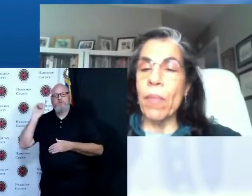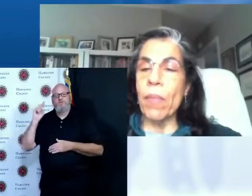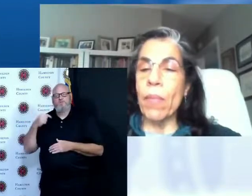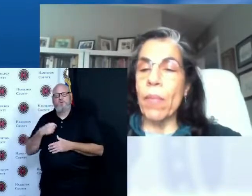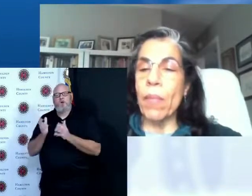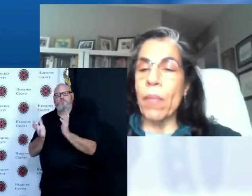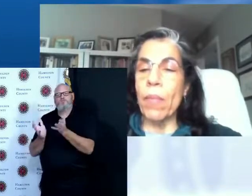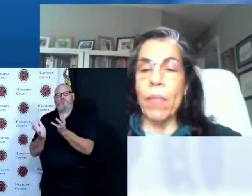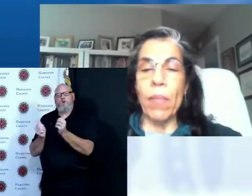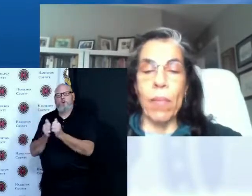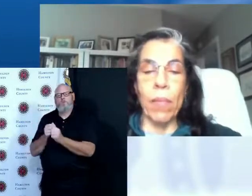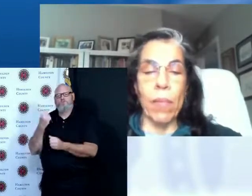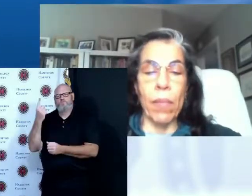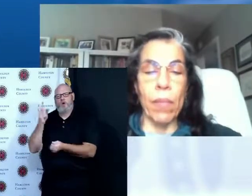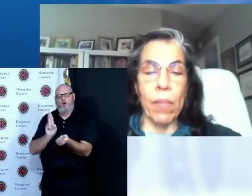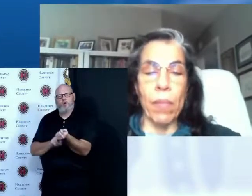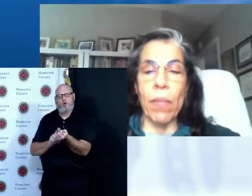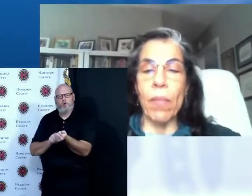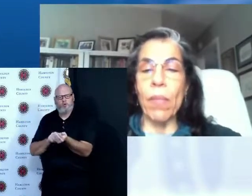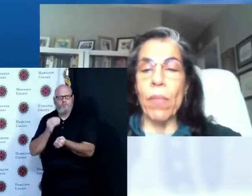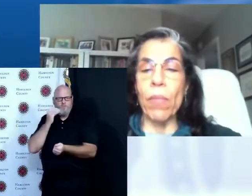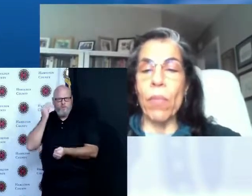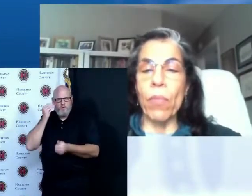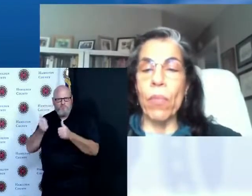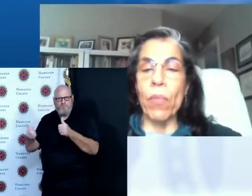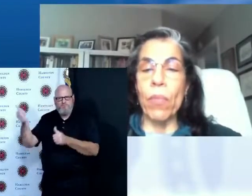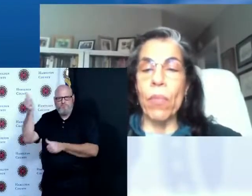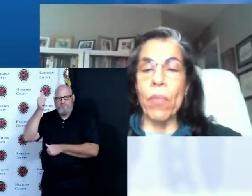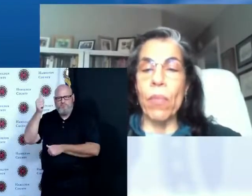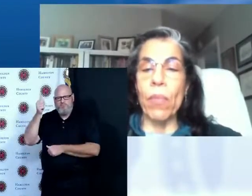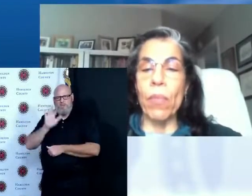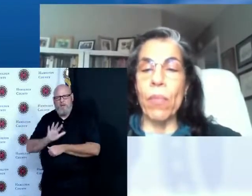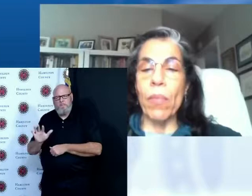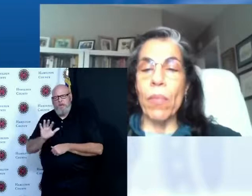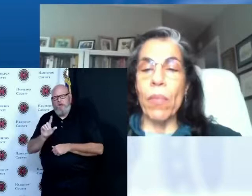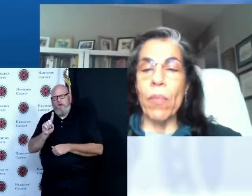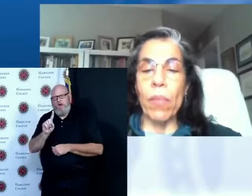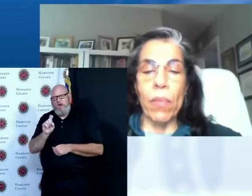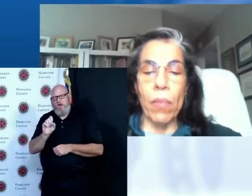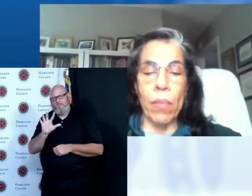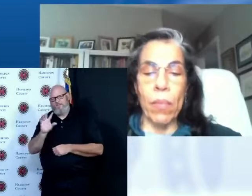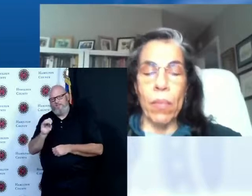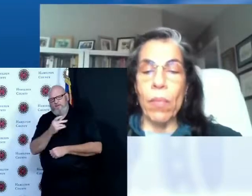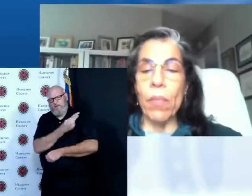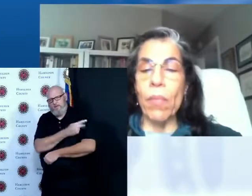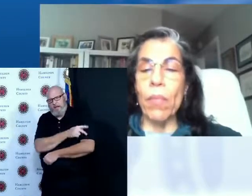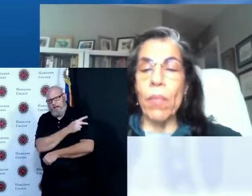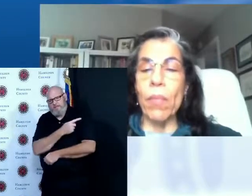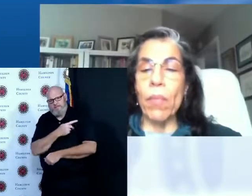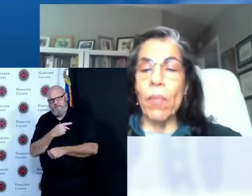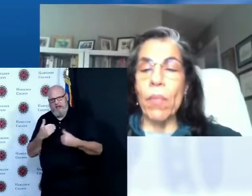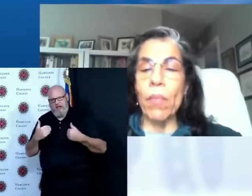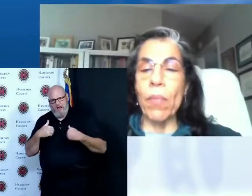have 150 or more patients that had Covid-19 and that number is drastically dropped to 10 or 15 per